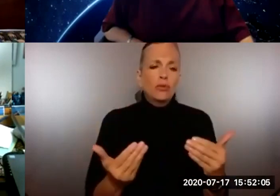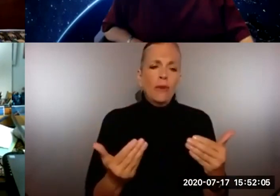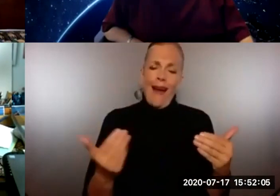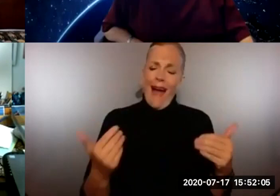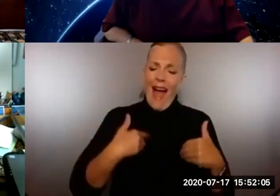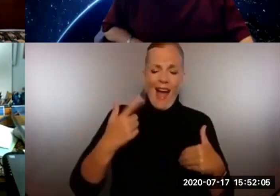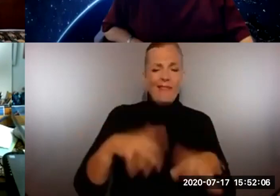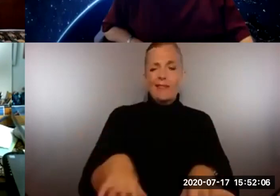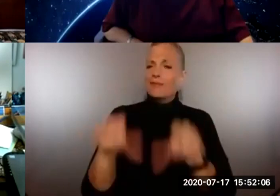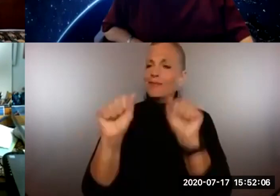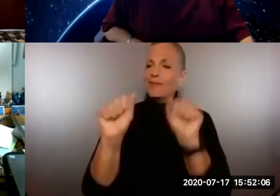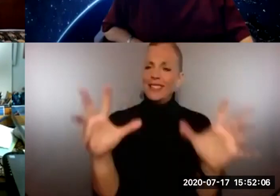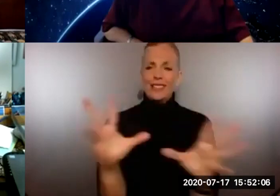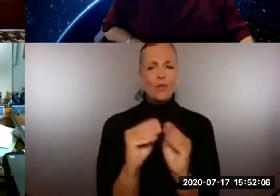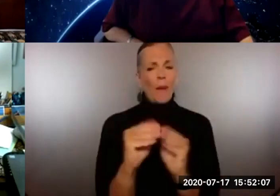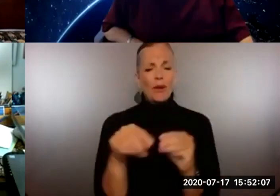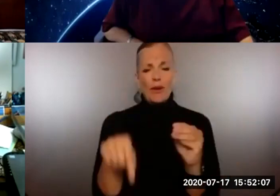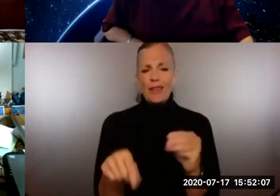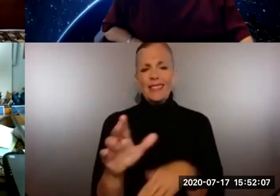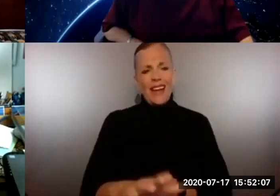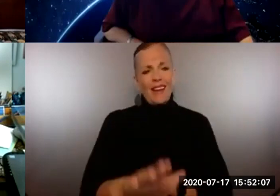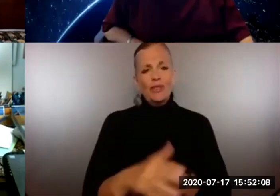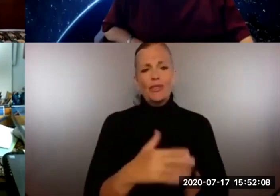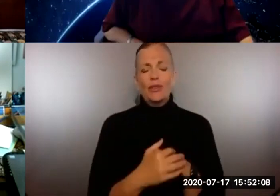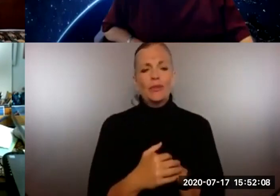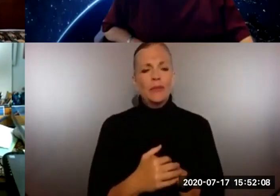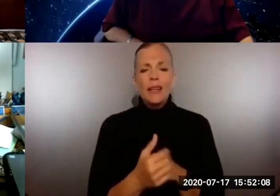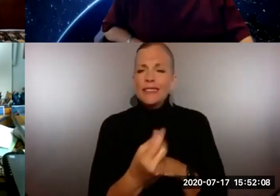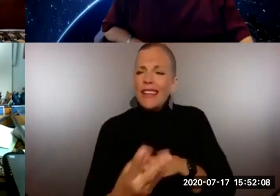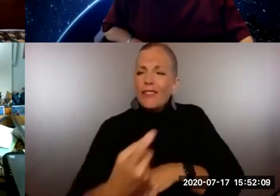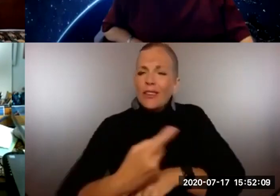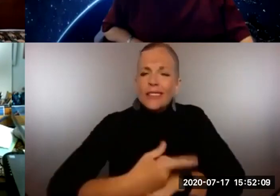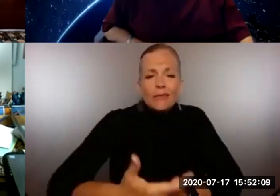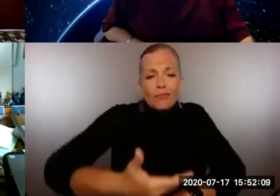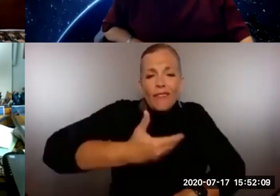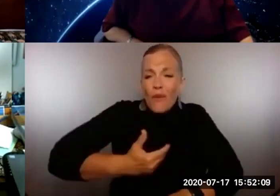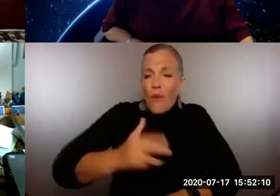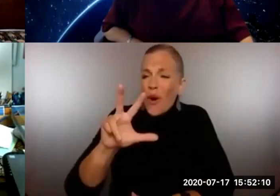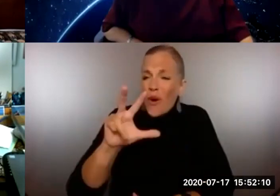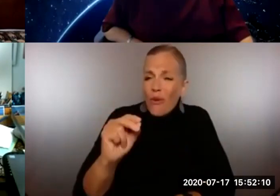days before the 30th anniversary of the ADA